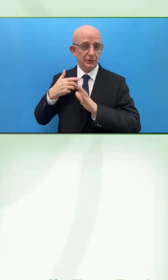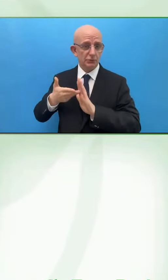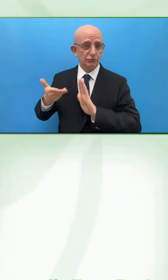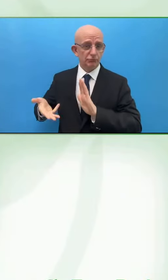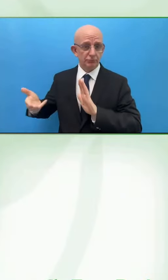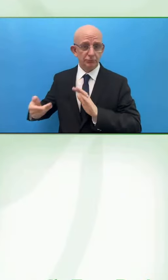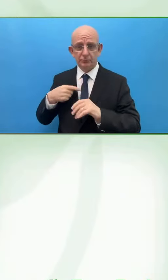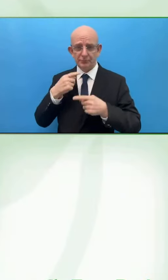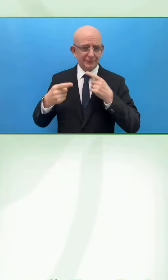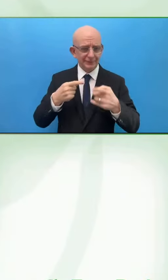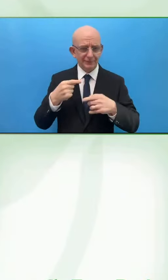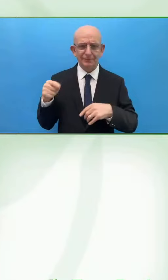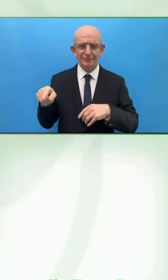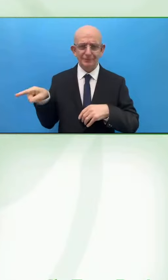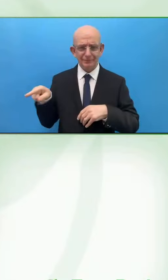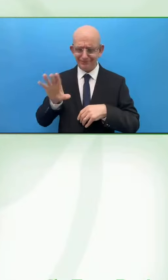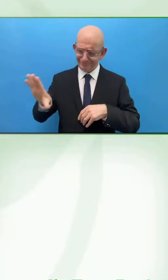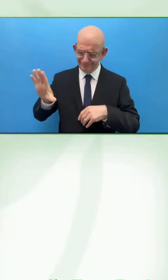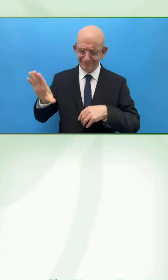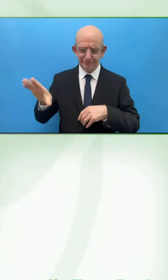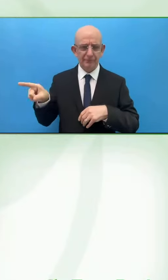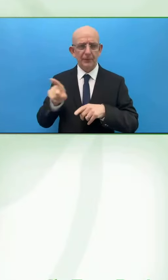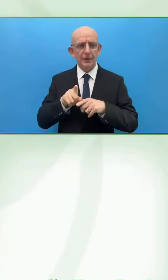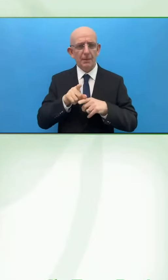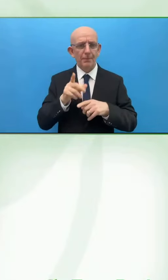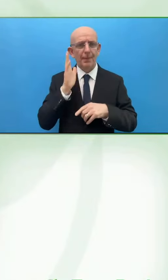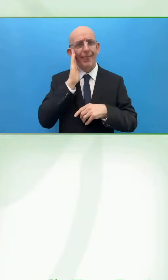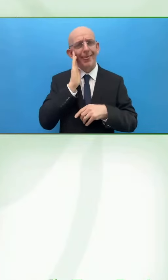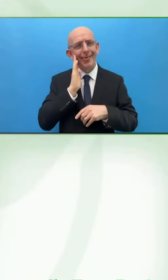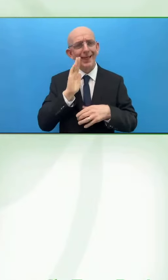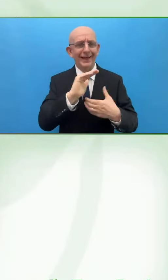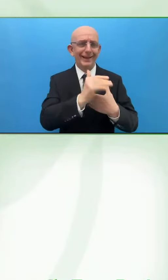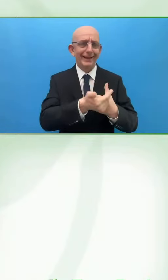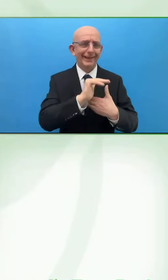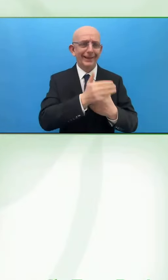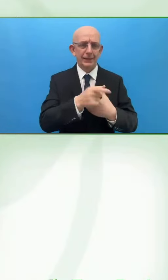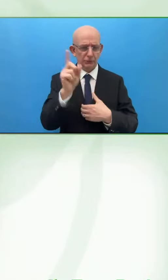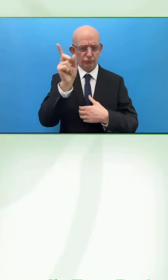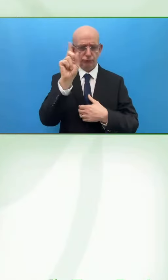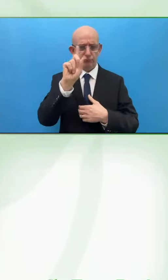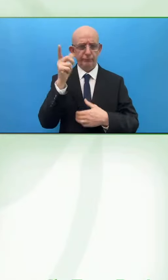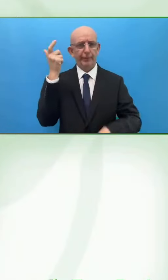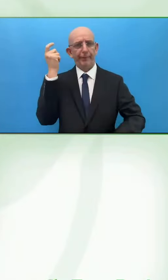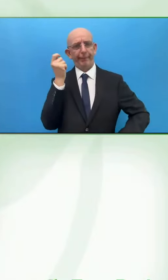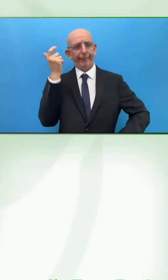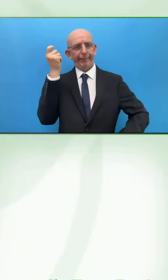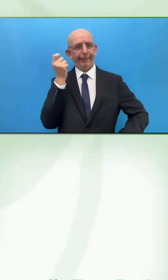let your disability stop you doing anything and I love proving people wrong when they say I can't do stuff.